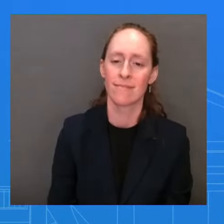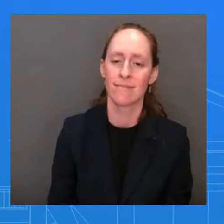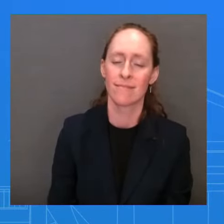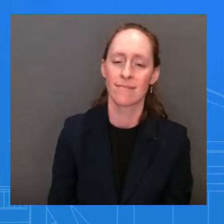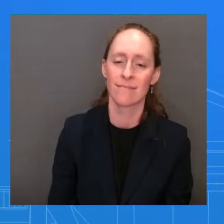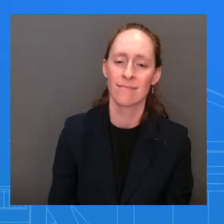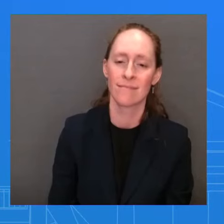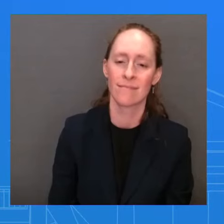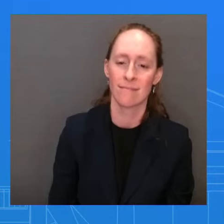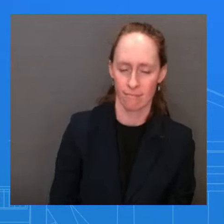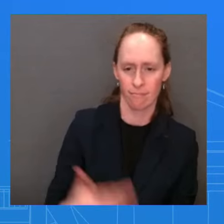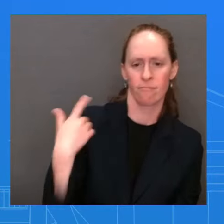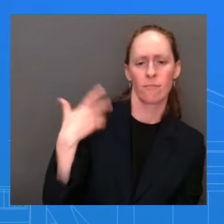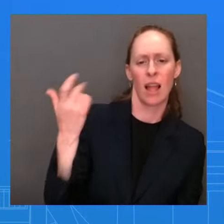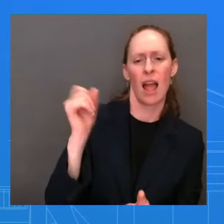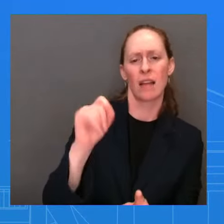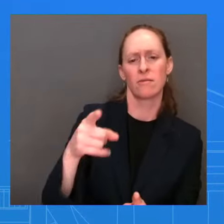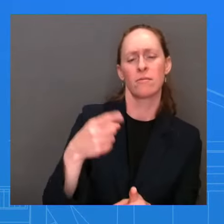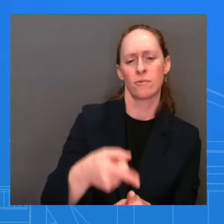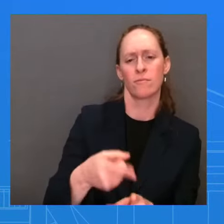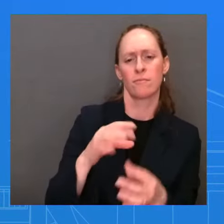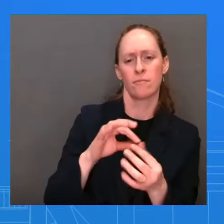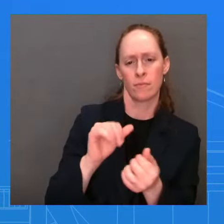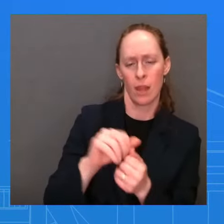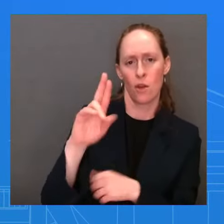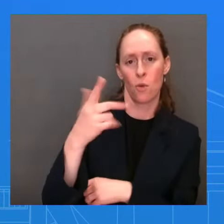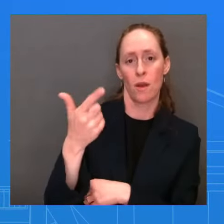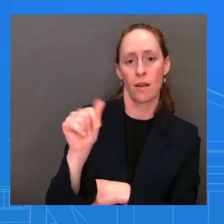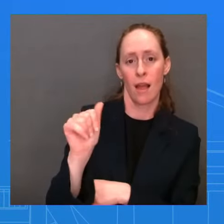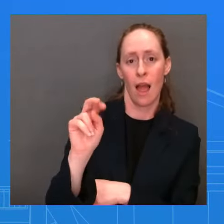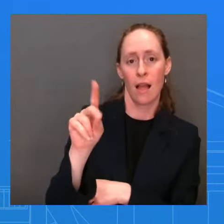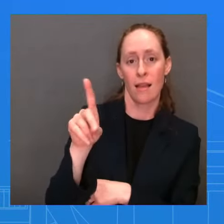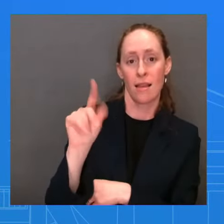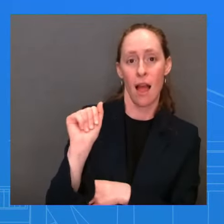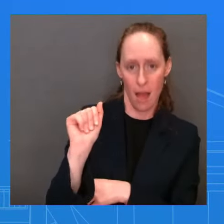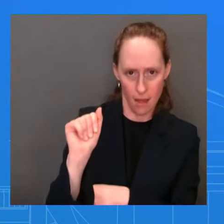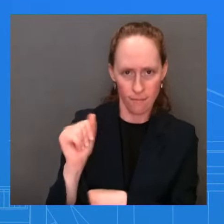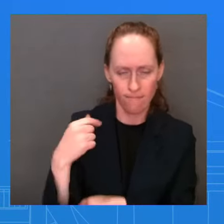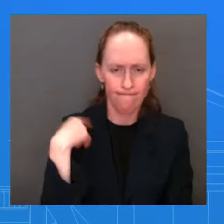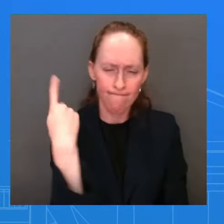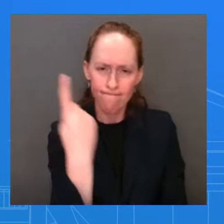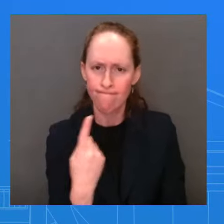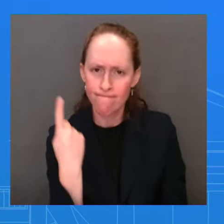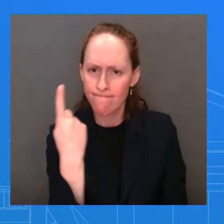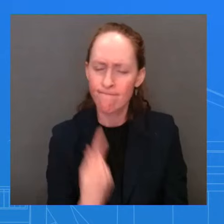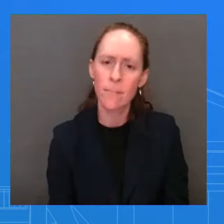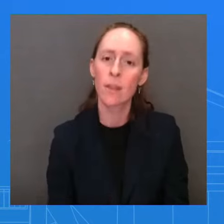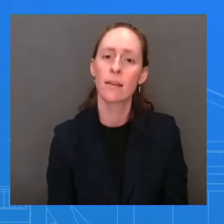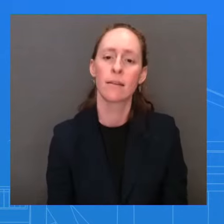it seems like President Museveni still intends to sign this bill into law.